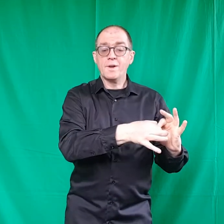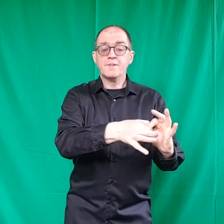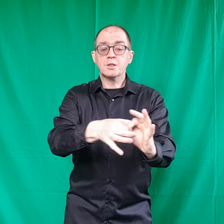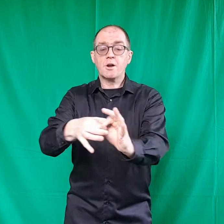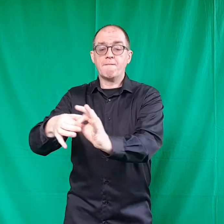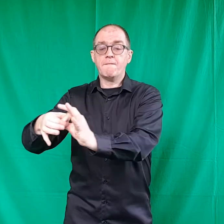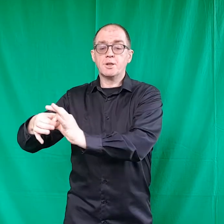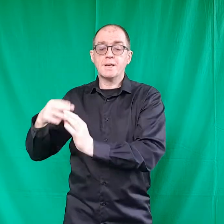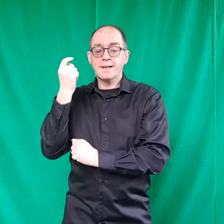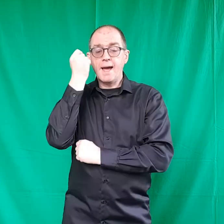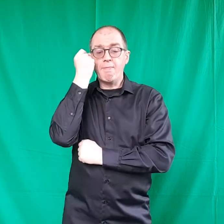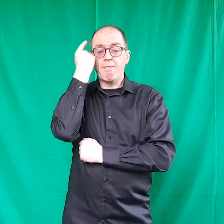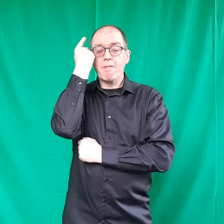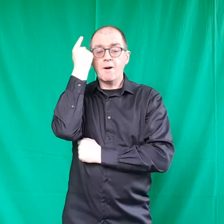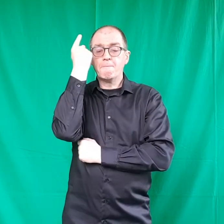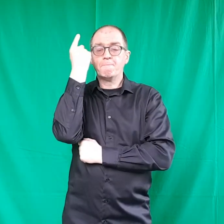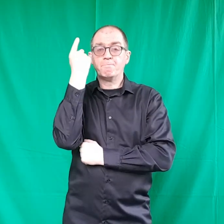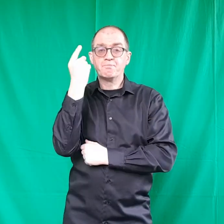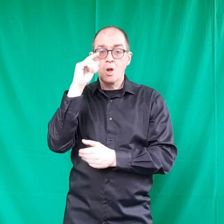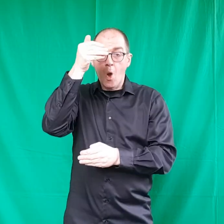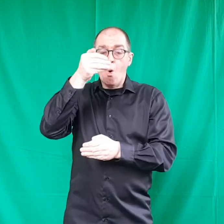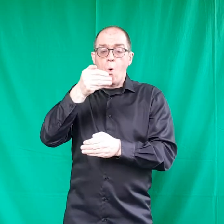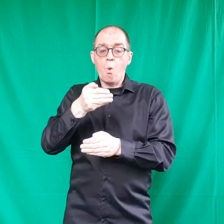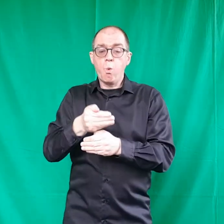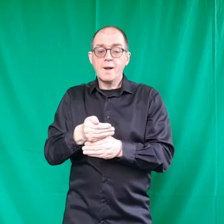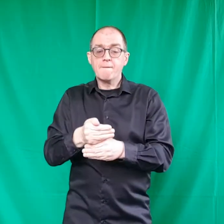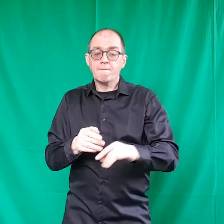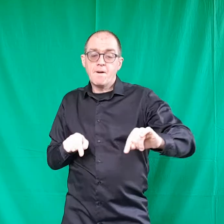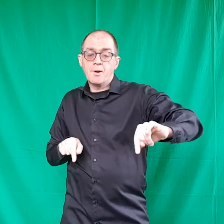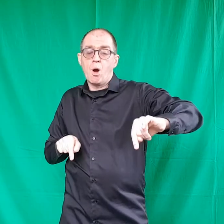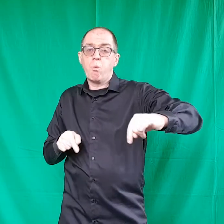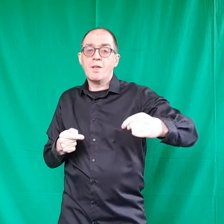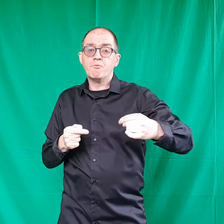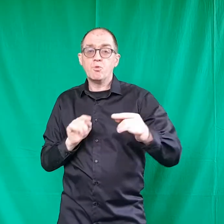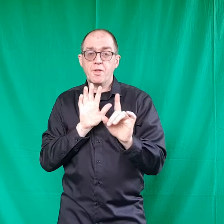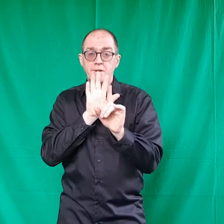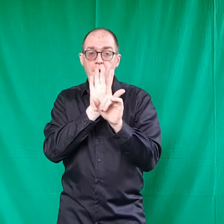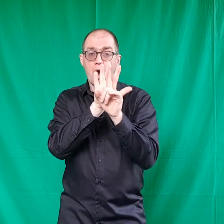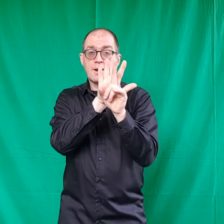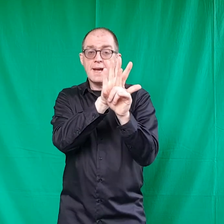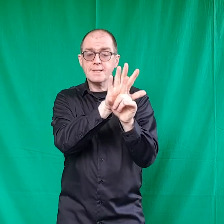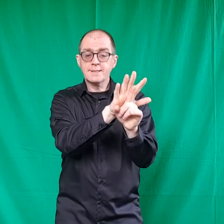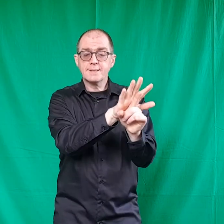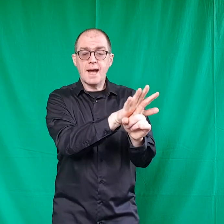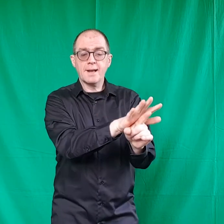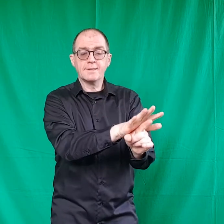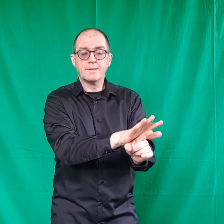'We've discovered together' 'We can find our way through the darkest night'